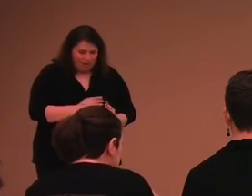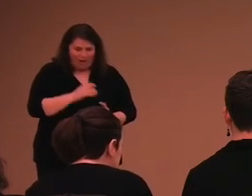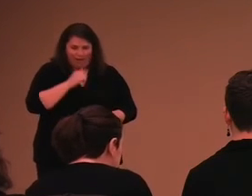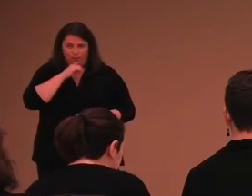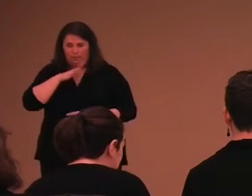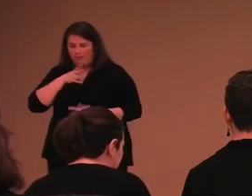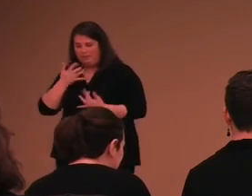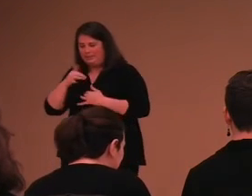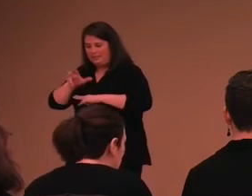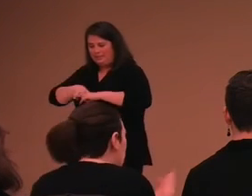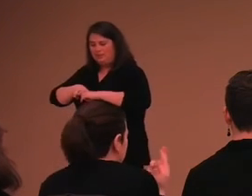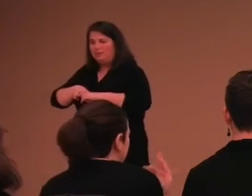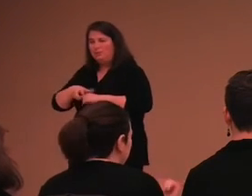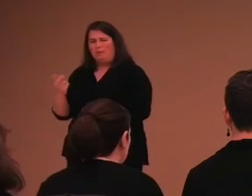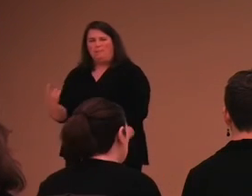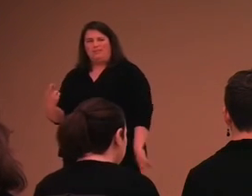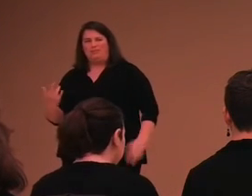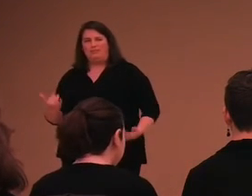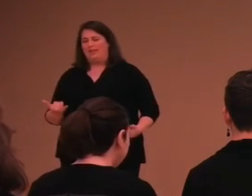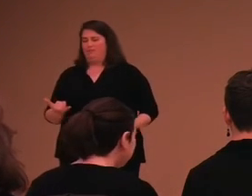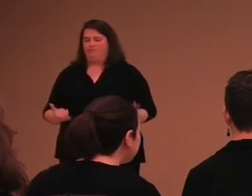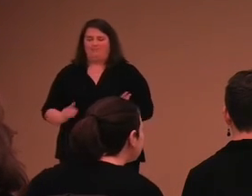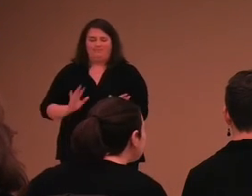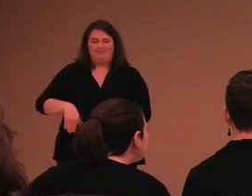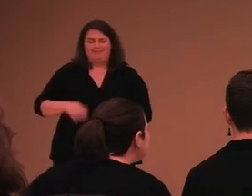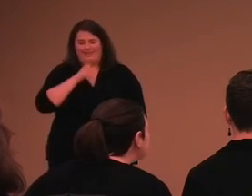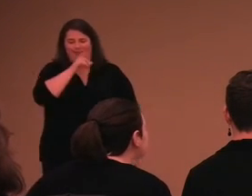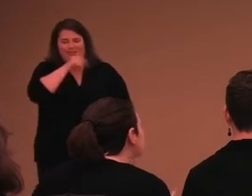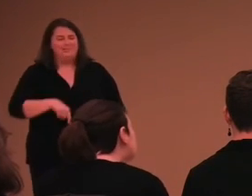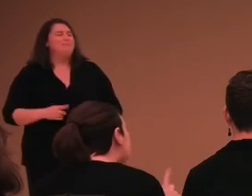We're best friends now. No we're not Bye